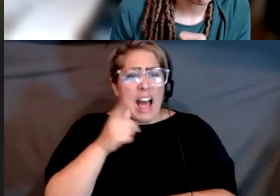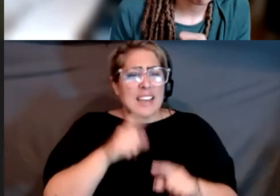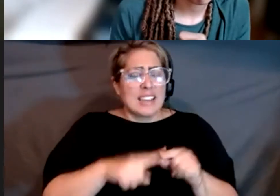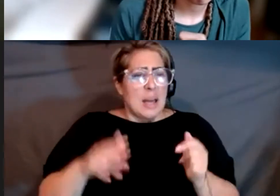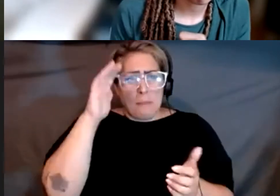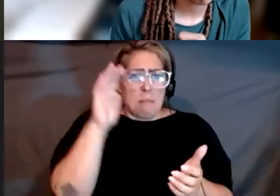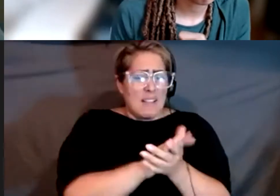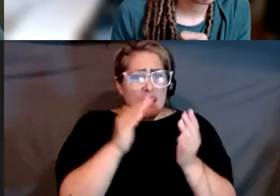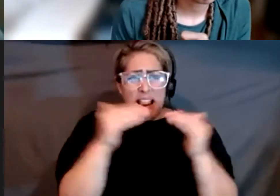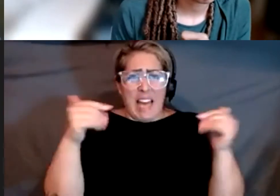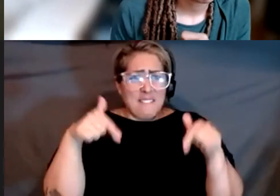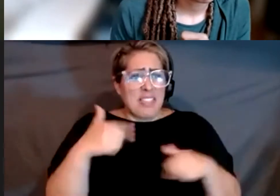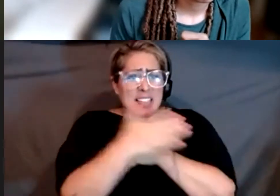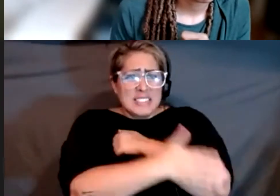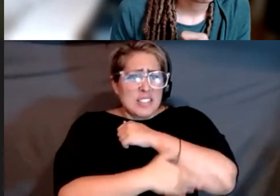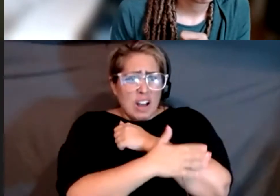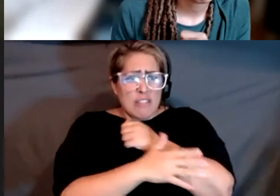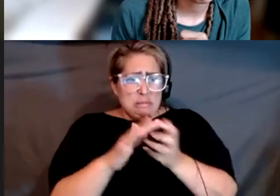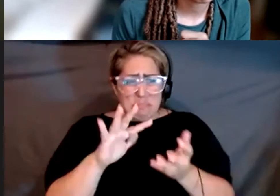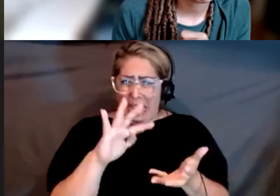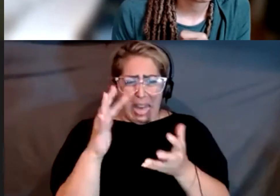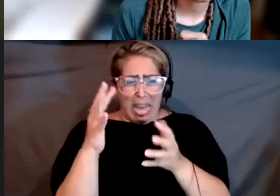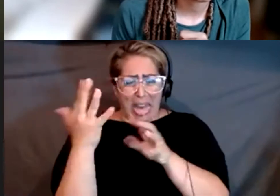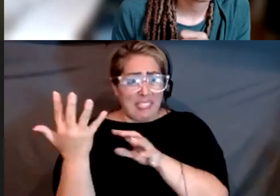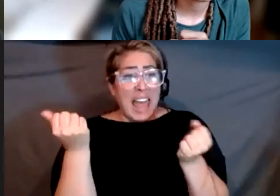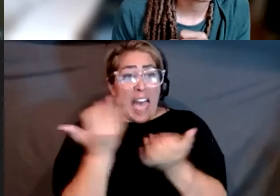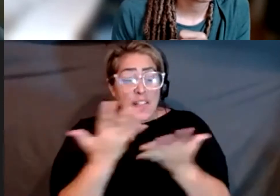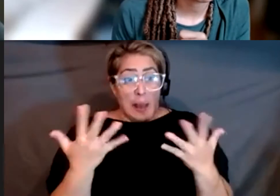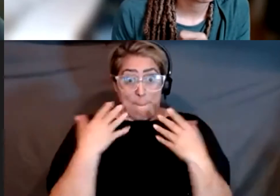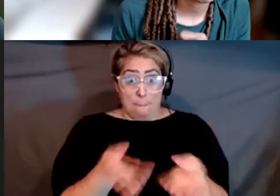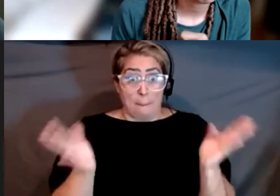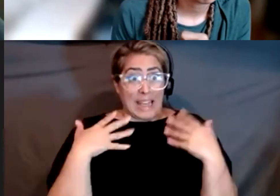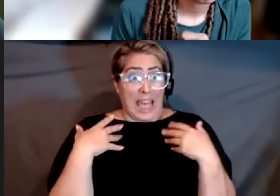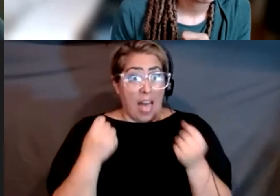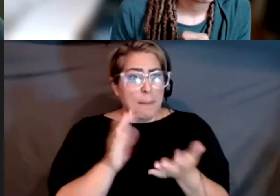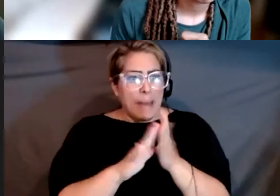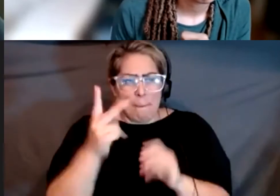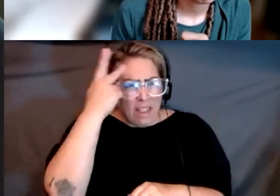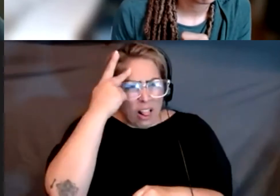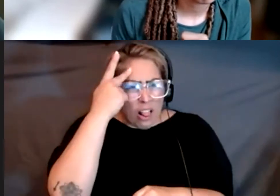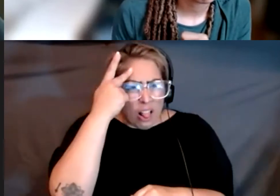politicize public health. I hope you are okay now.